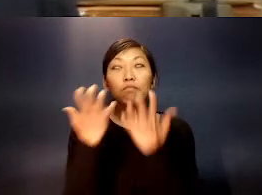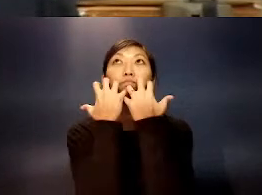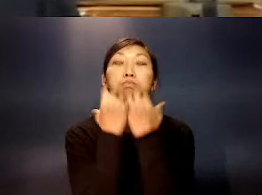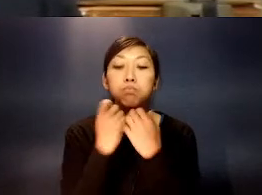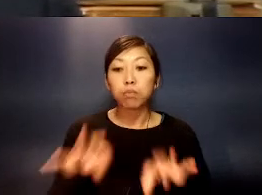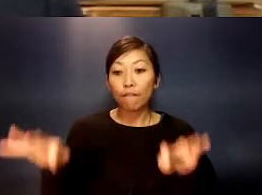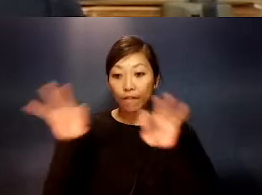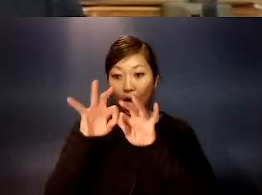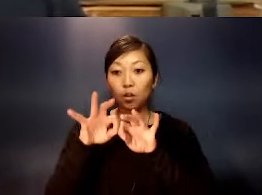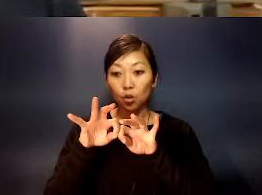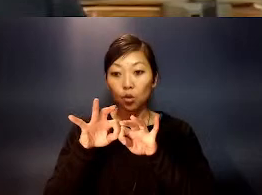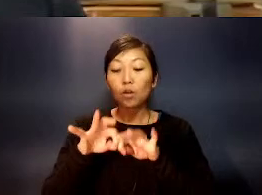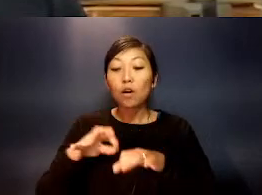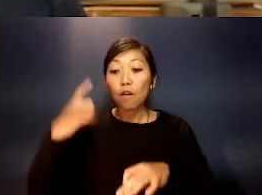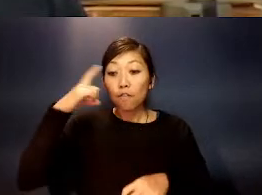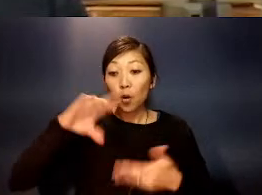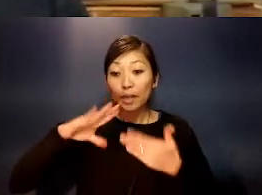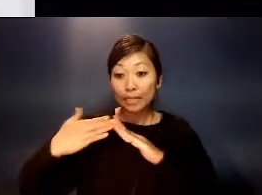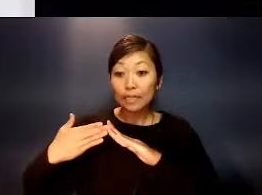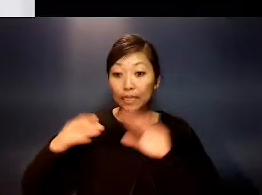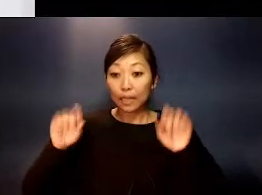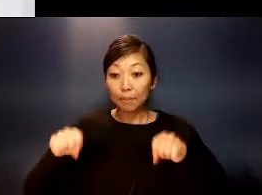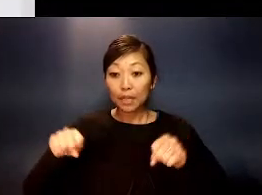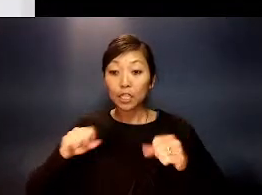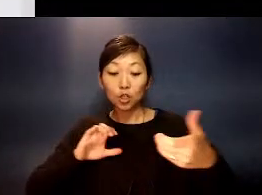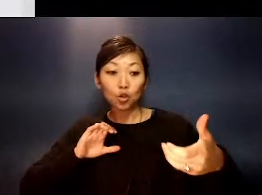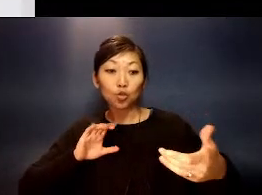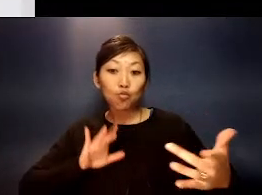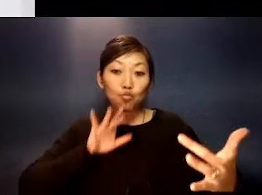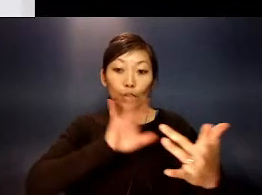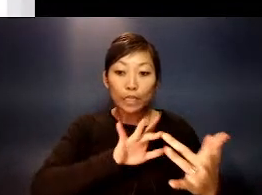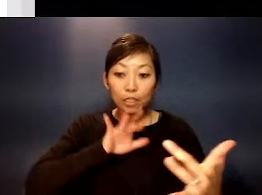OF THE CITY'S ENFORCEMENT CAPACITY, ESPECIALLY WHILE WE ARE SIMULTANEOUSLY IN A COVID EMERGENCY THAT IS